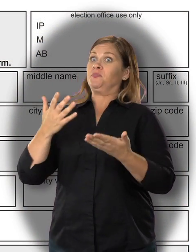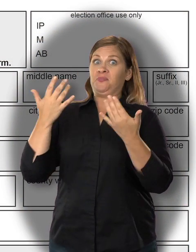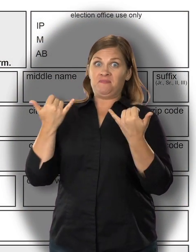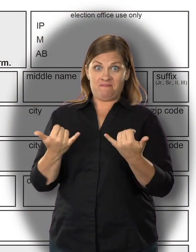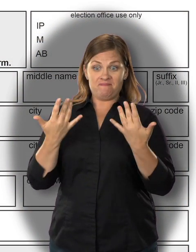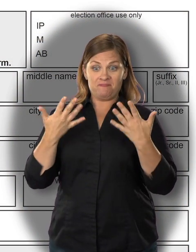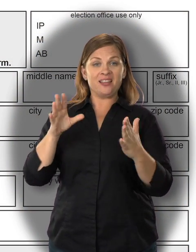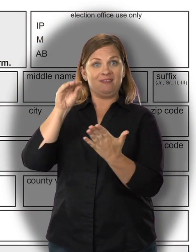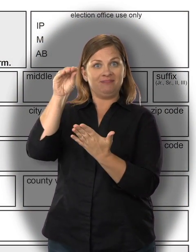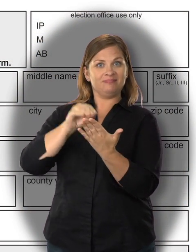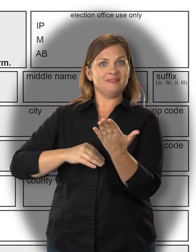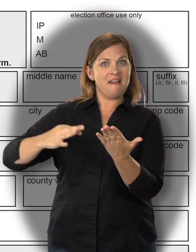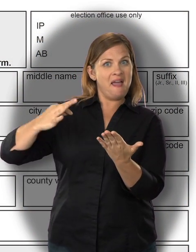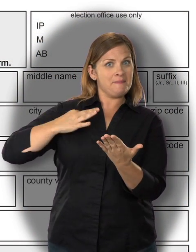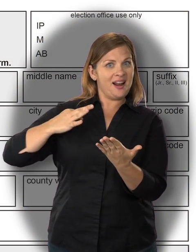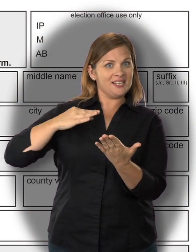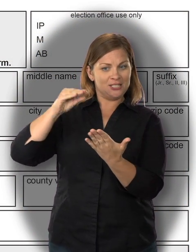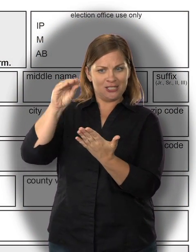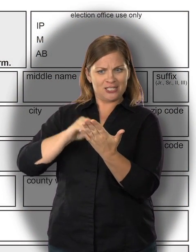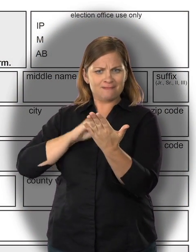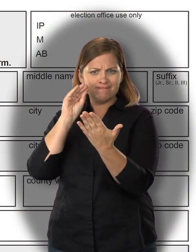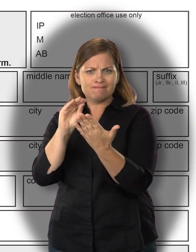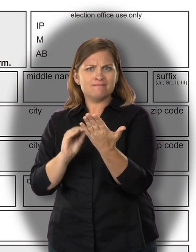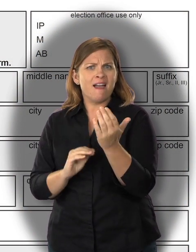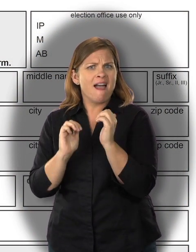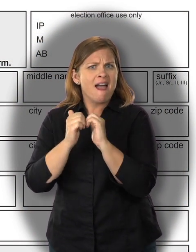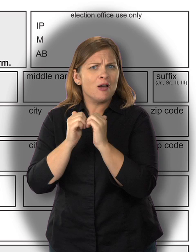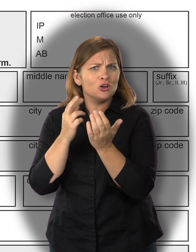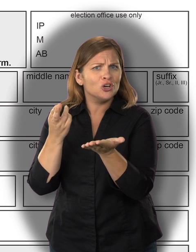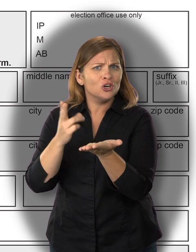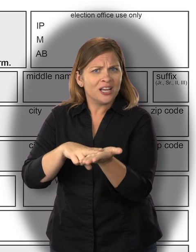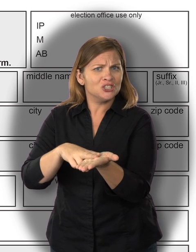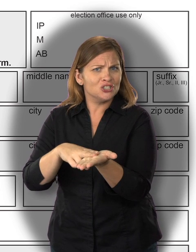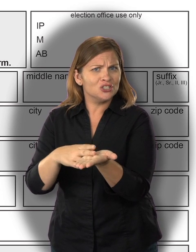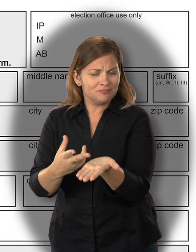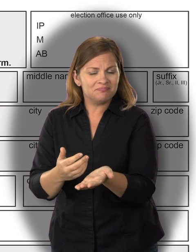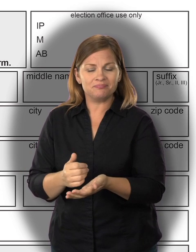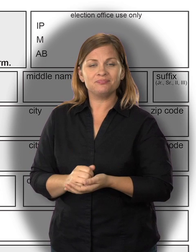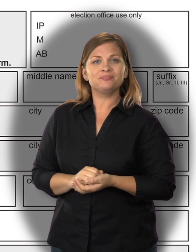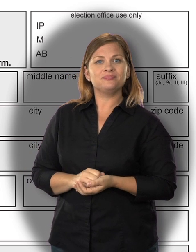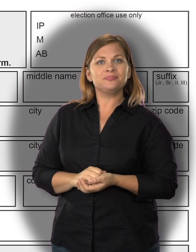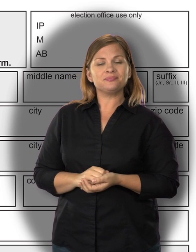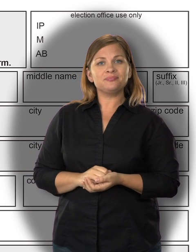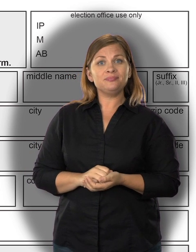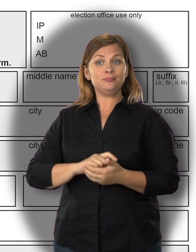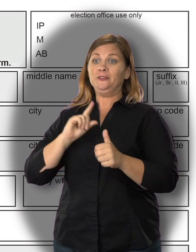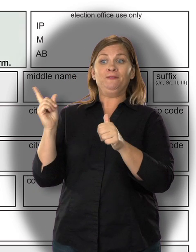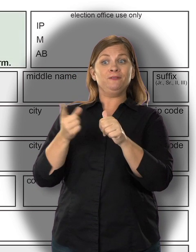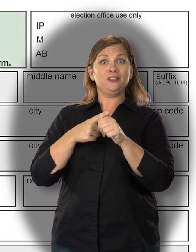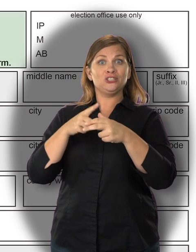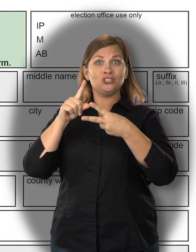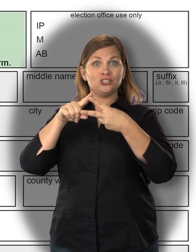Fill out the voter registration application, which is just one page.